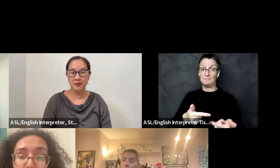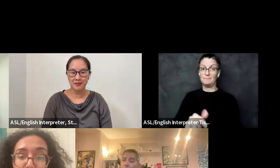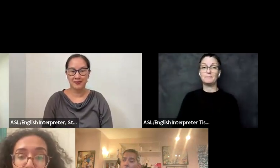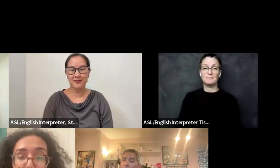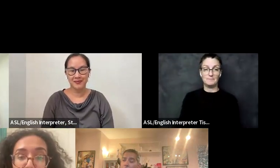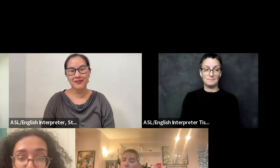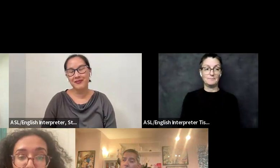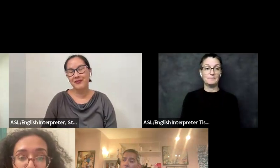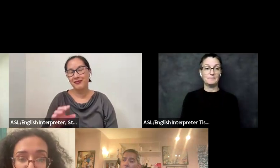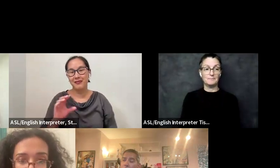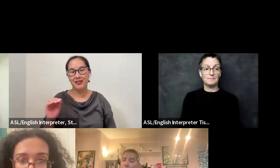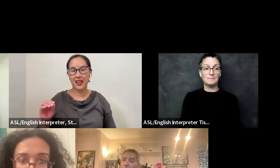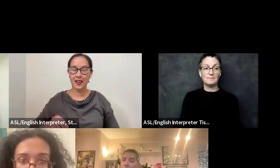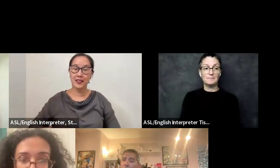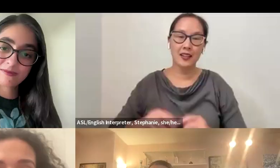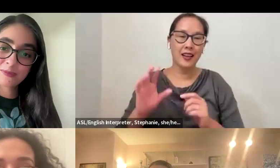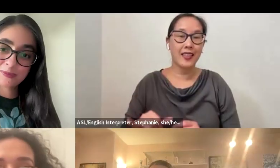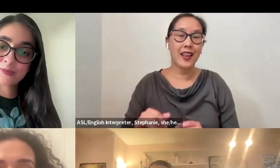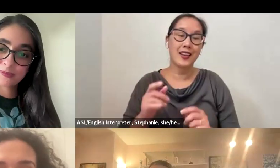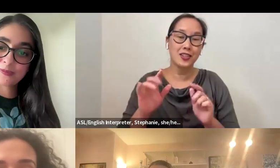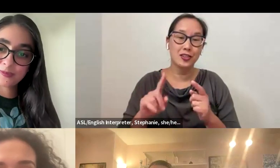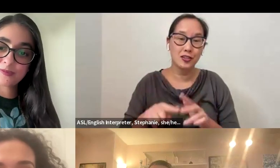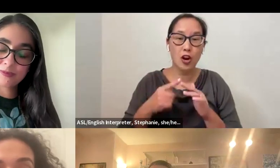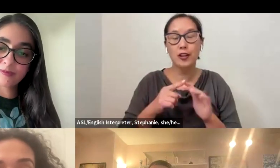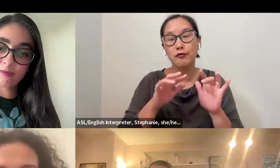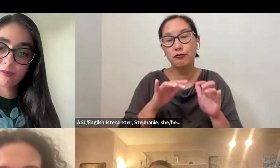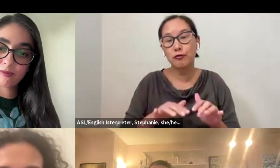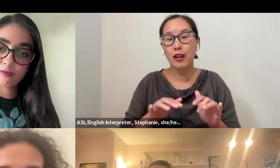sort of scenes from my life, that we would want to document.